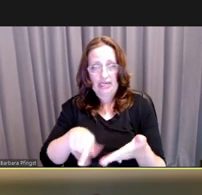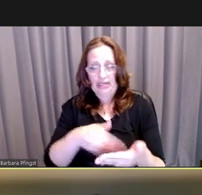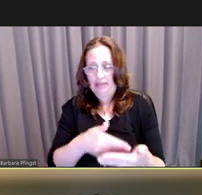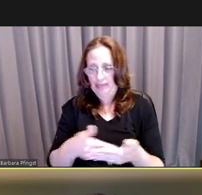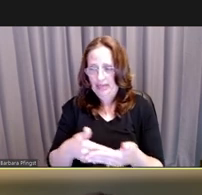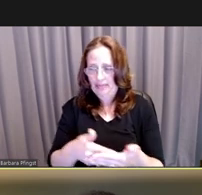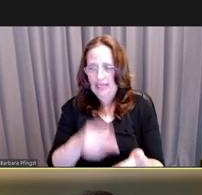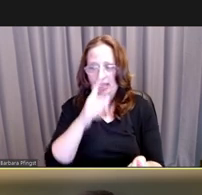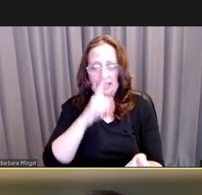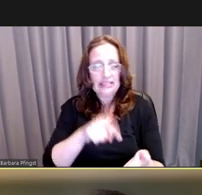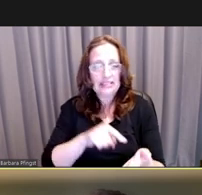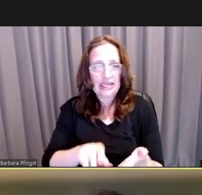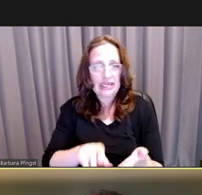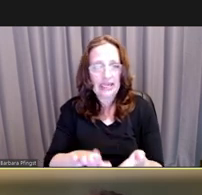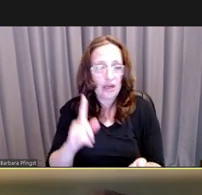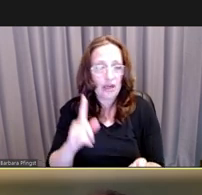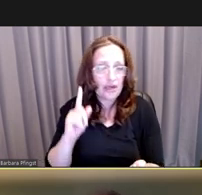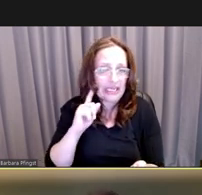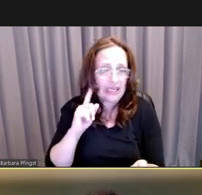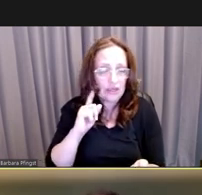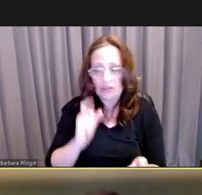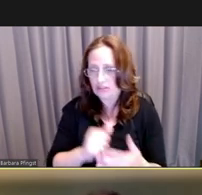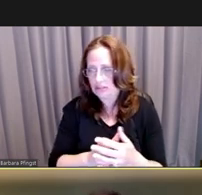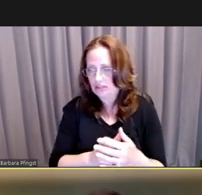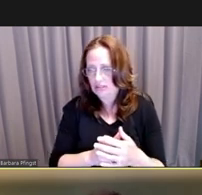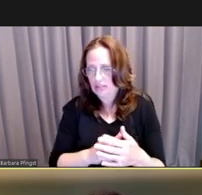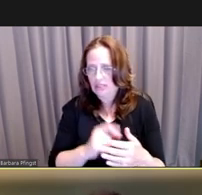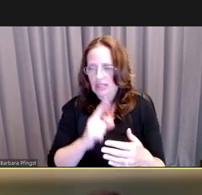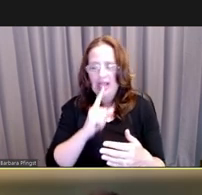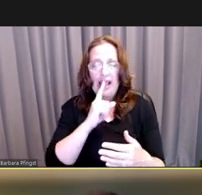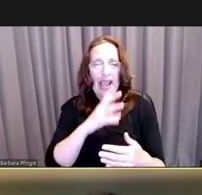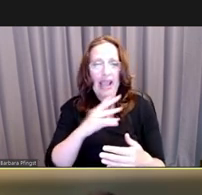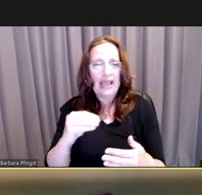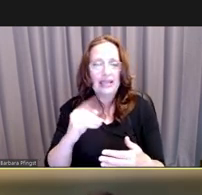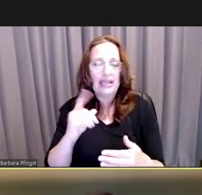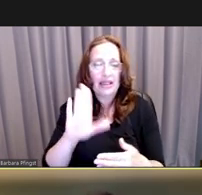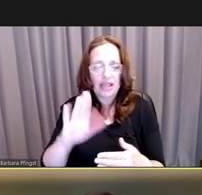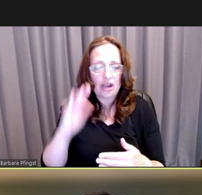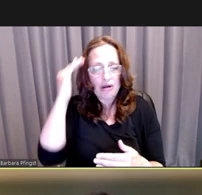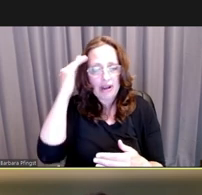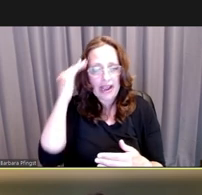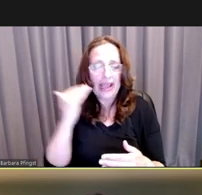looking at their, really, whole head and neck exam in particular...